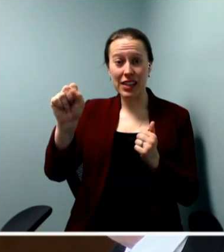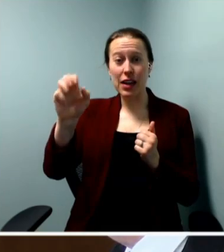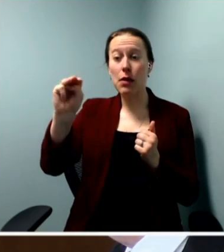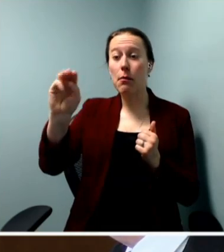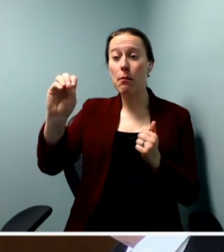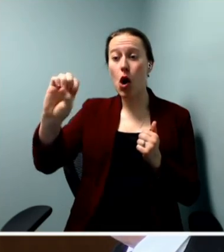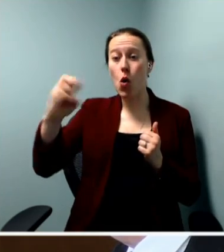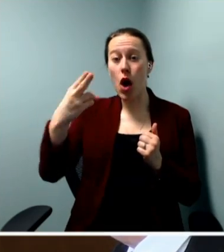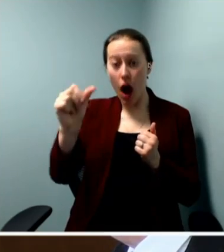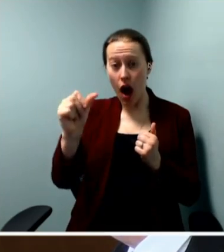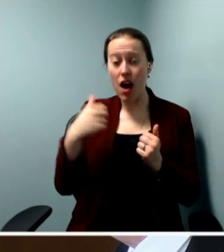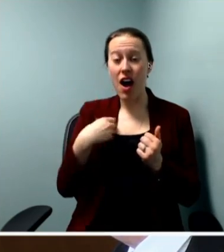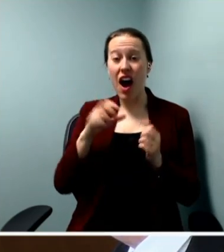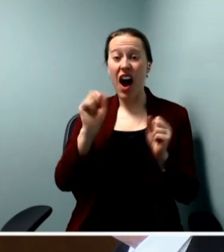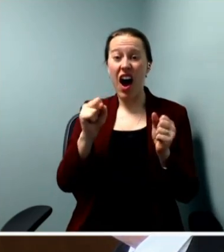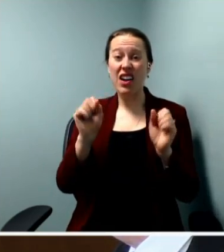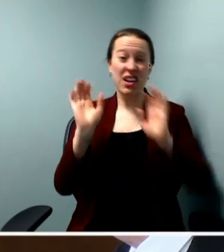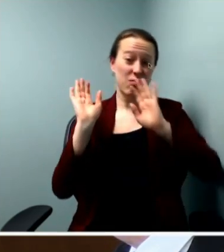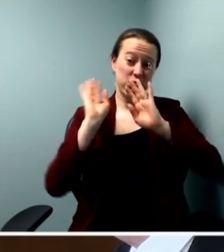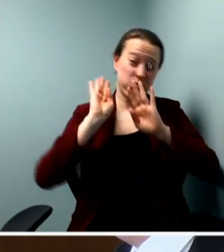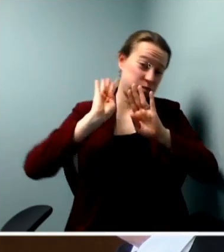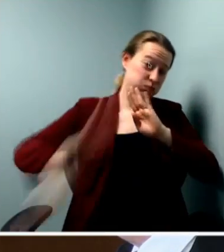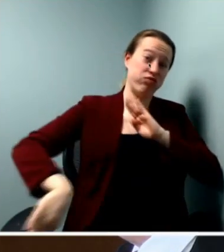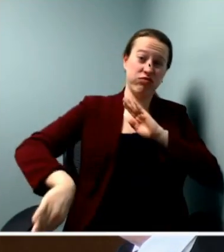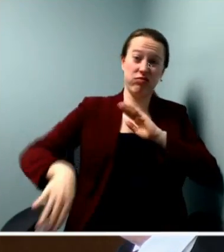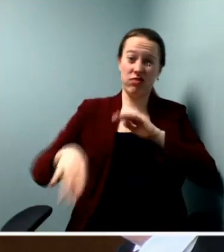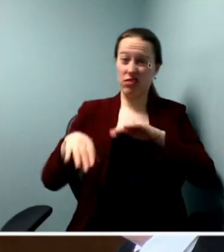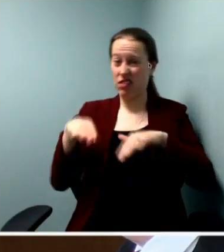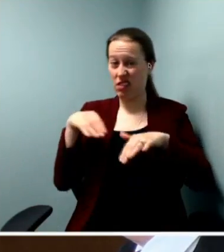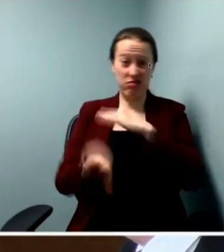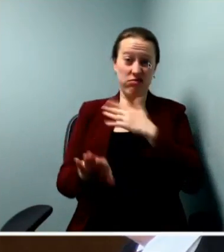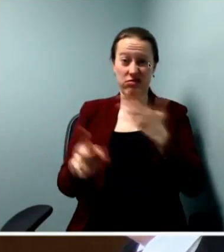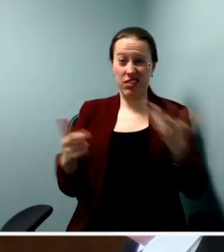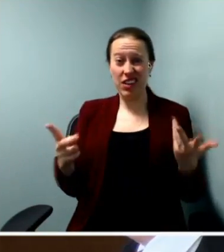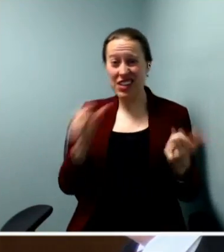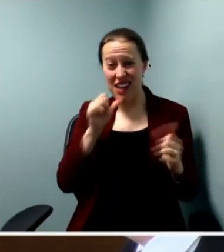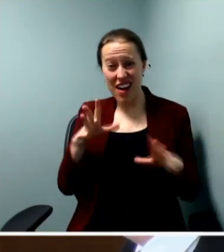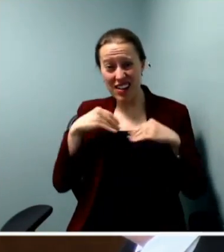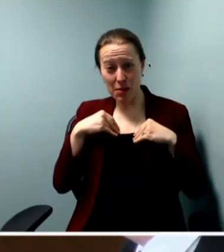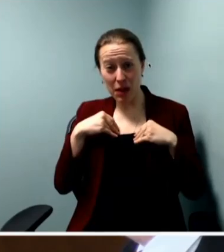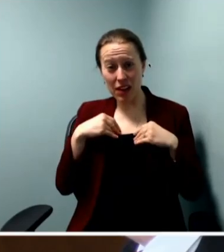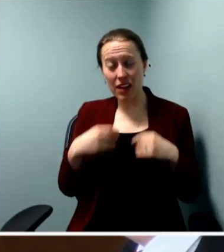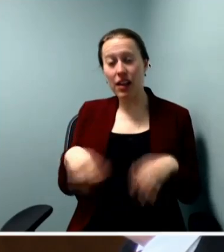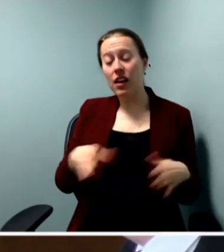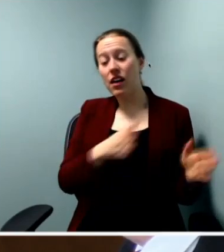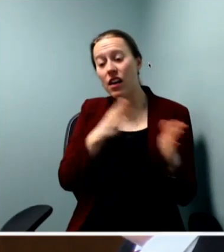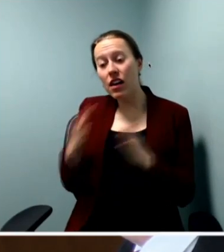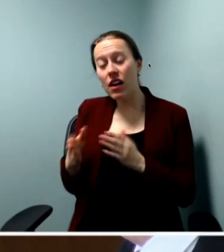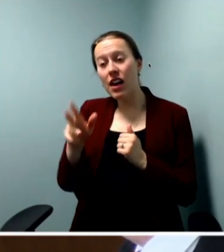I went to see the new Anselm Kiefer building, a brand-new building! No power-assist on the brand-new building!